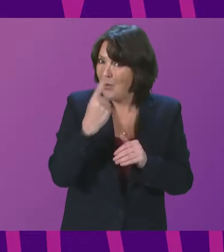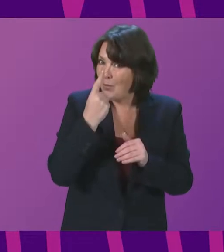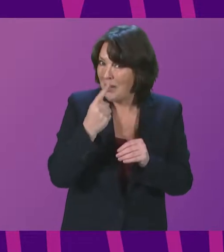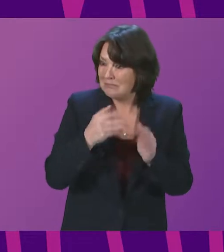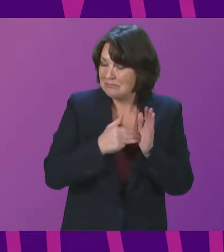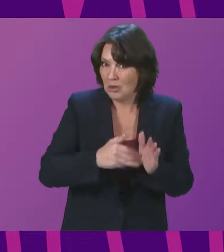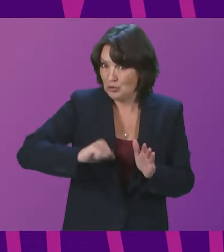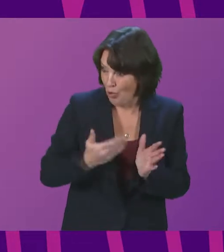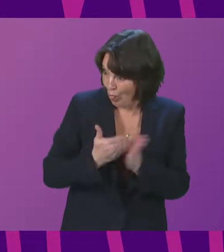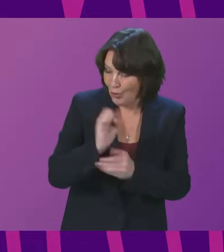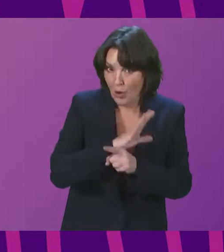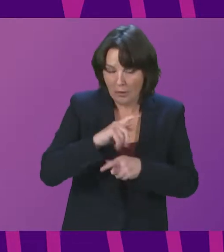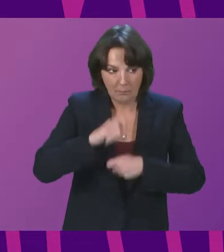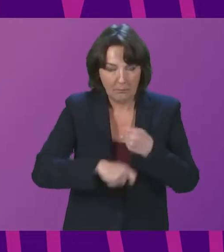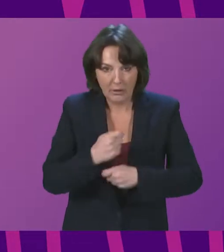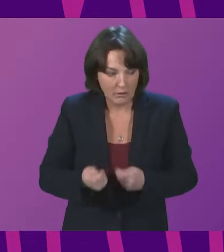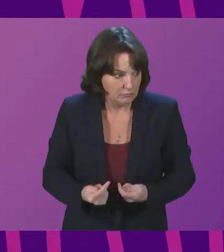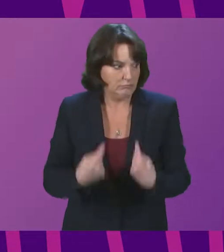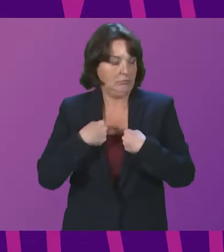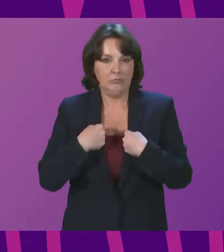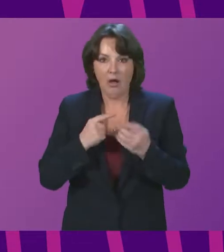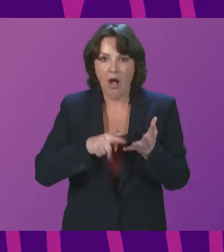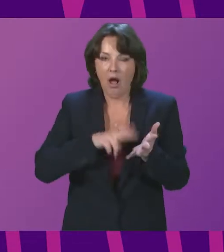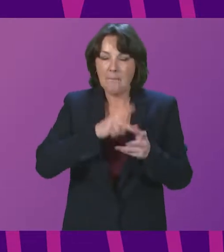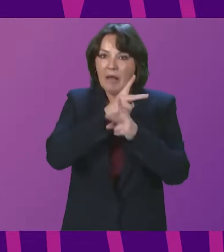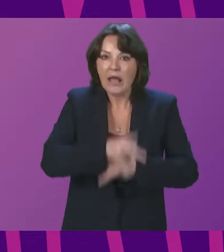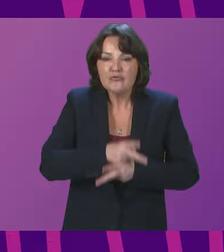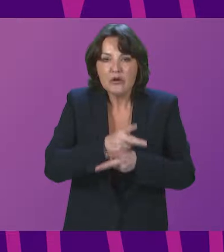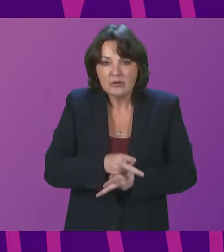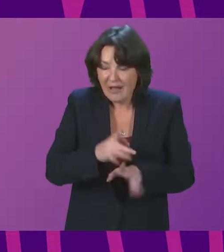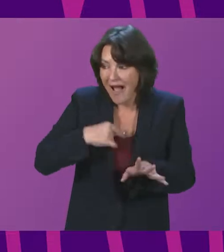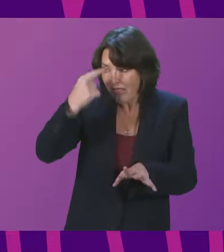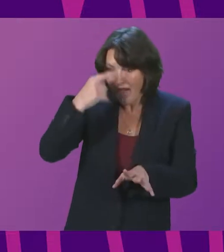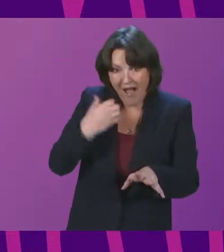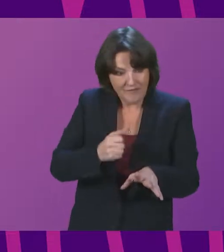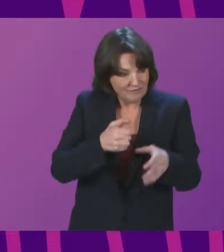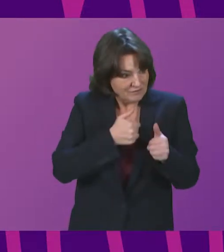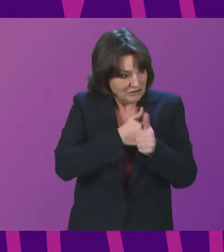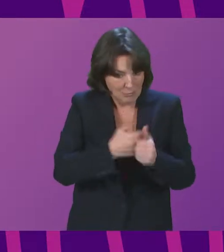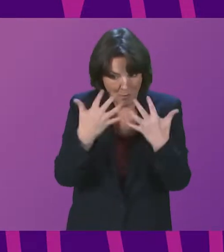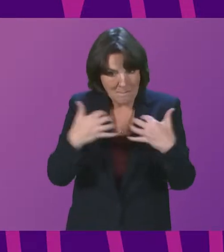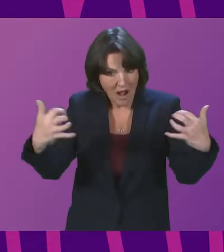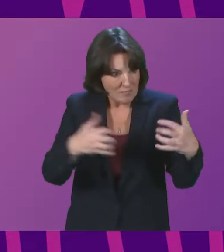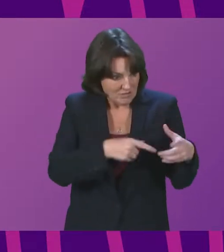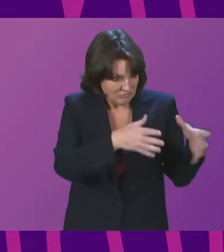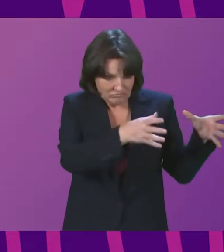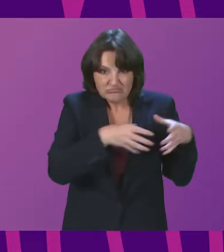a society, owe them so much. There is support from parties across the Parliament for the extension of support when the caring